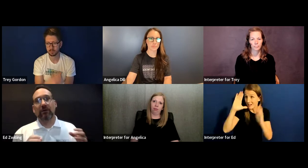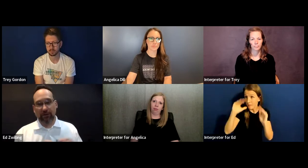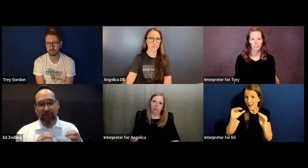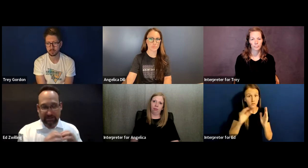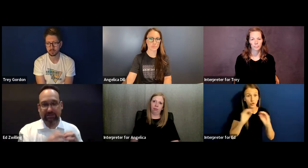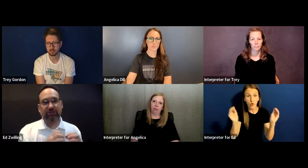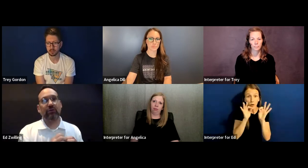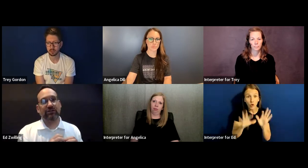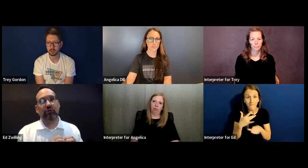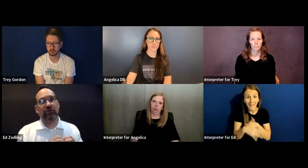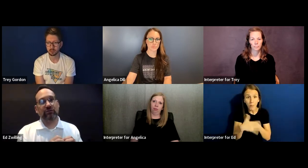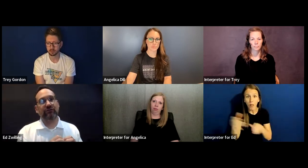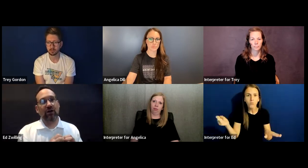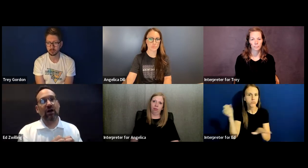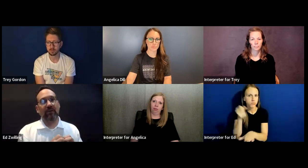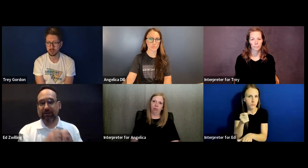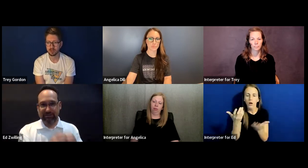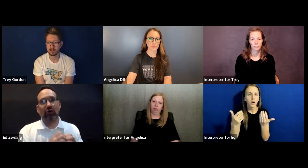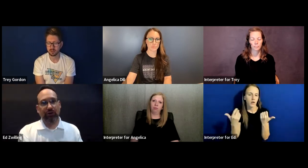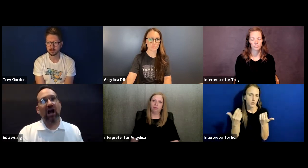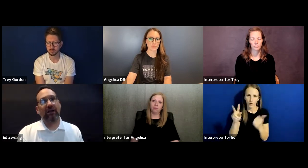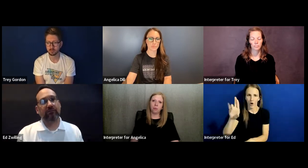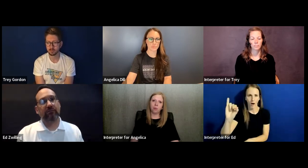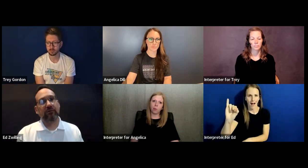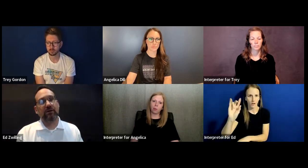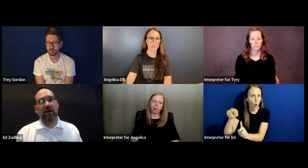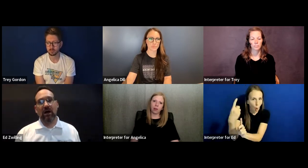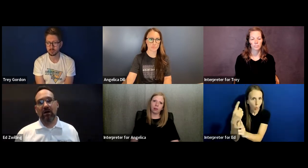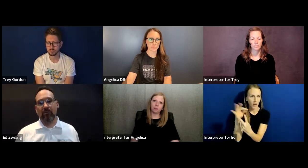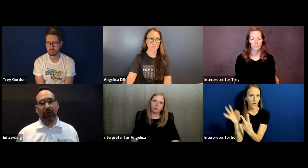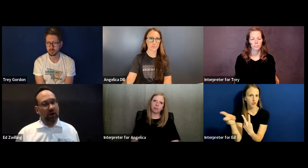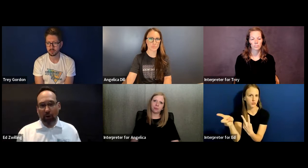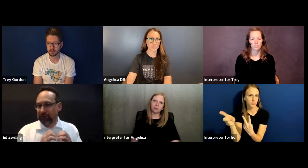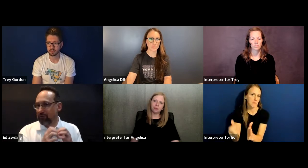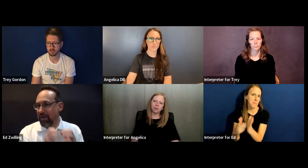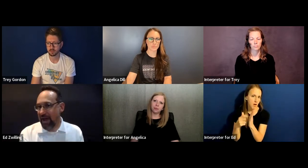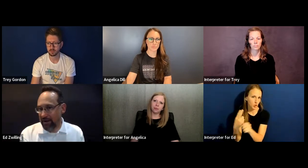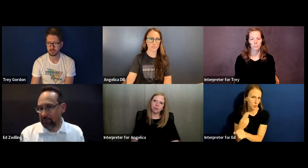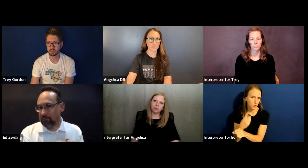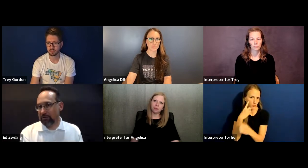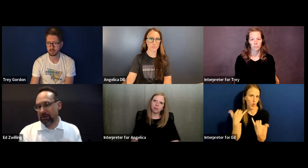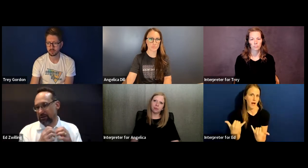you know that's the situation when you use a vri because it's all you got um but apart from that it